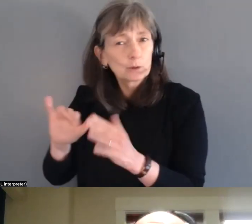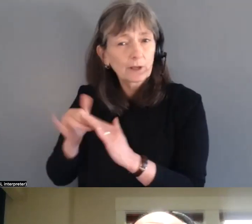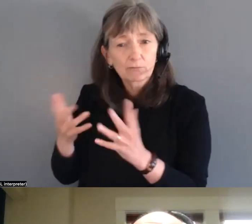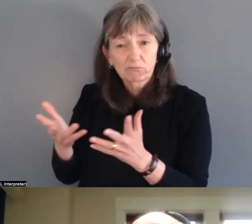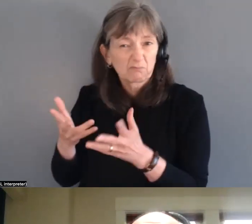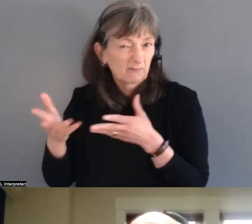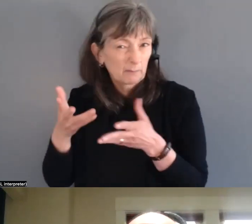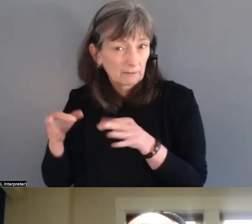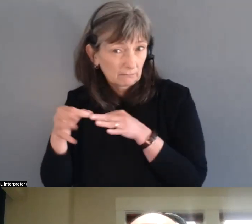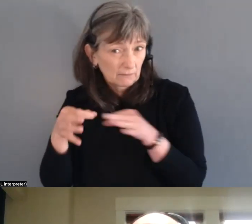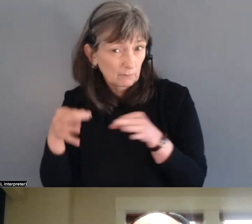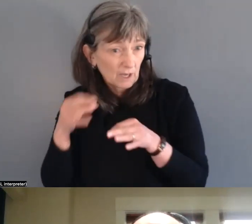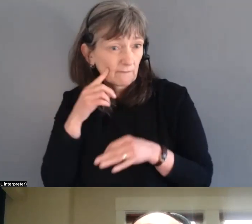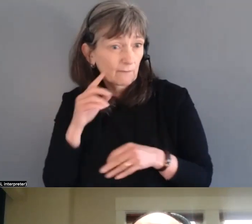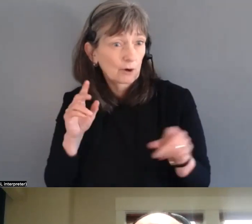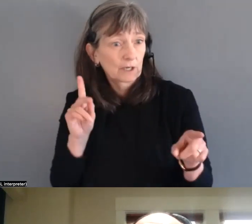Tom: Yeah. It's not pretty.